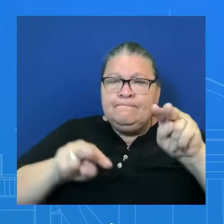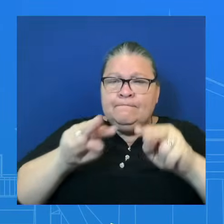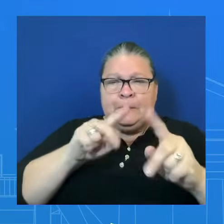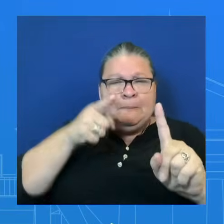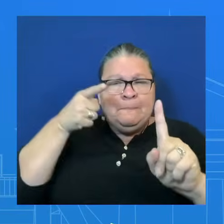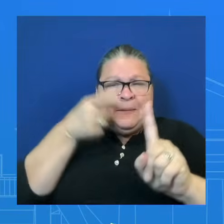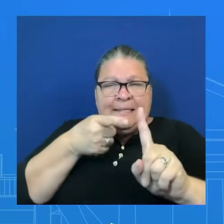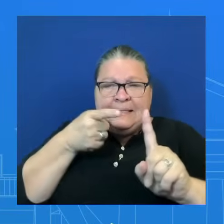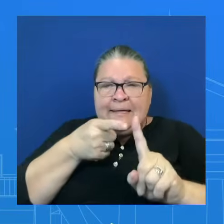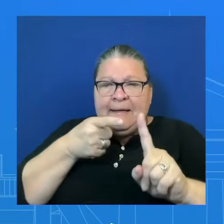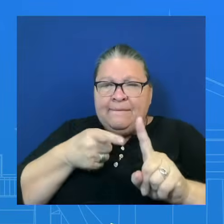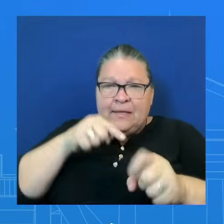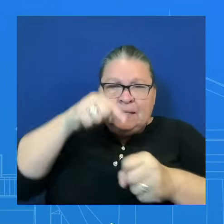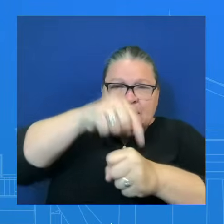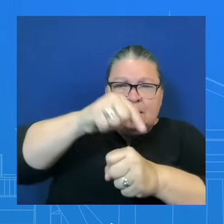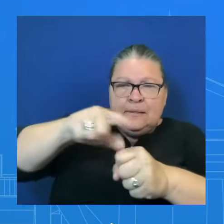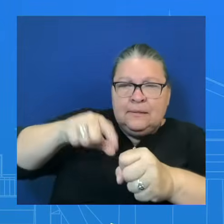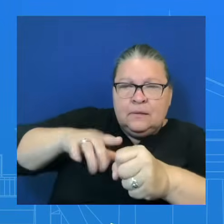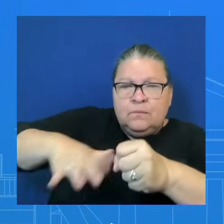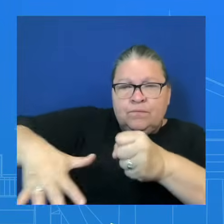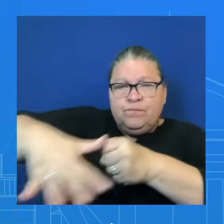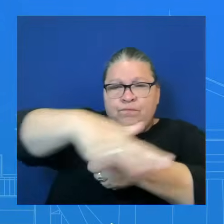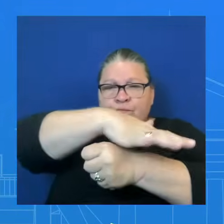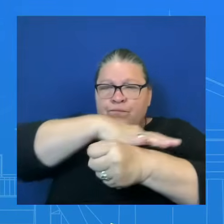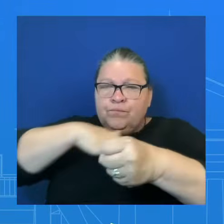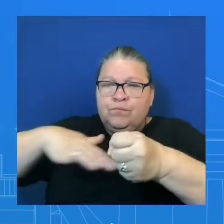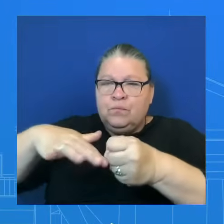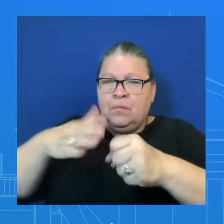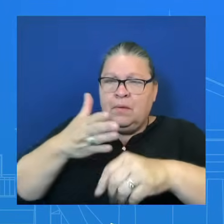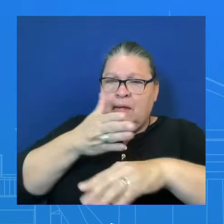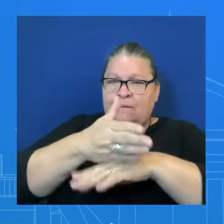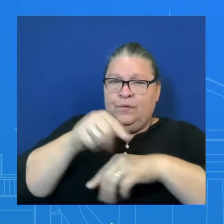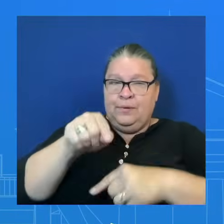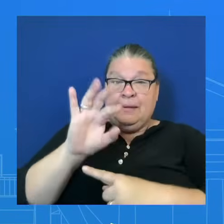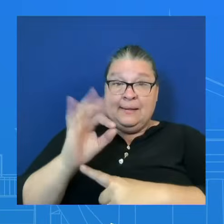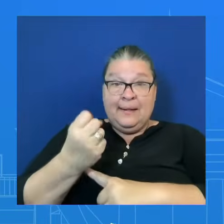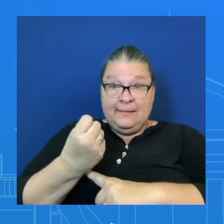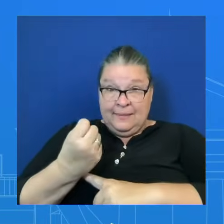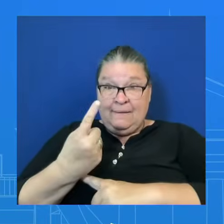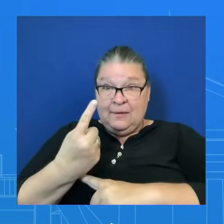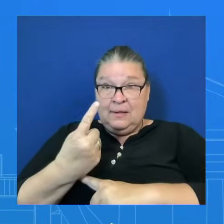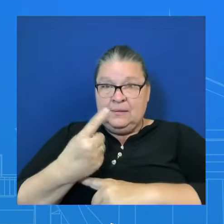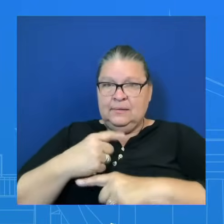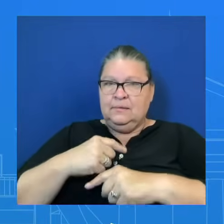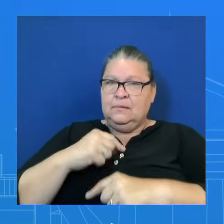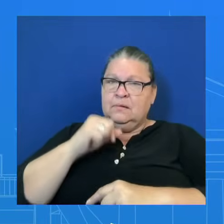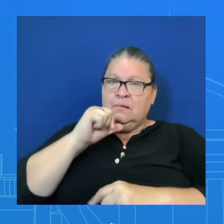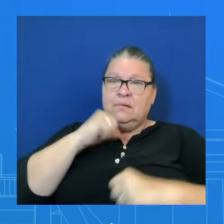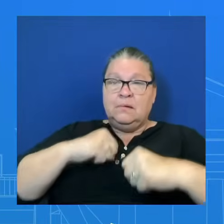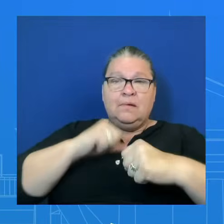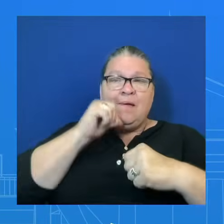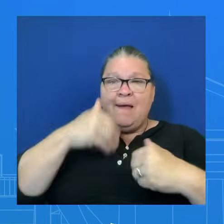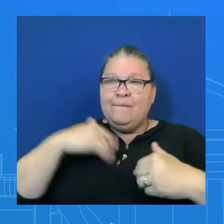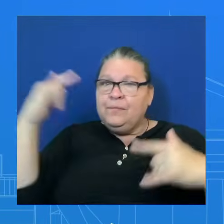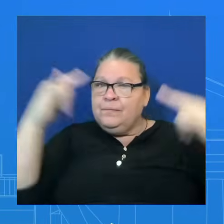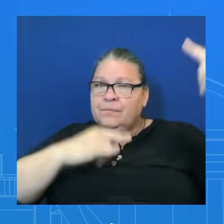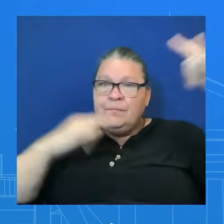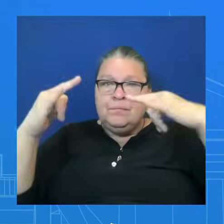And so there are Noble Eagle-like incidents